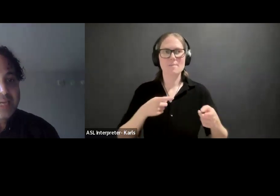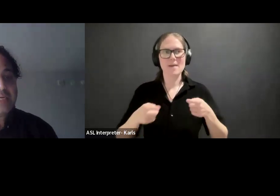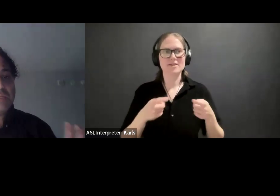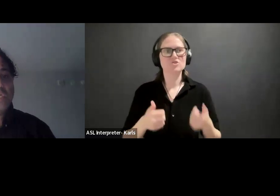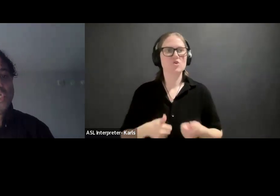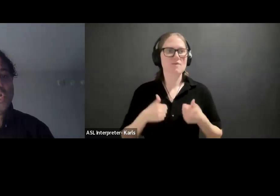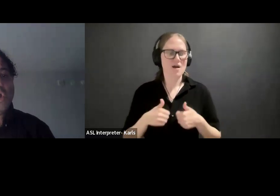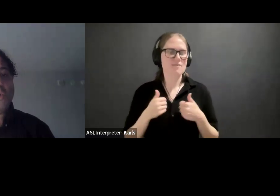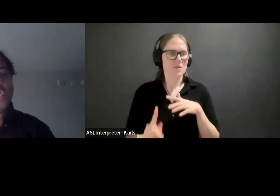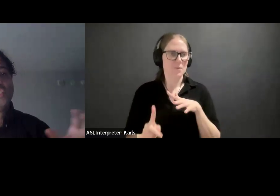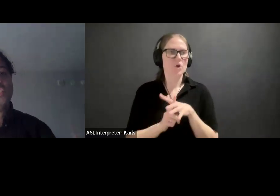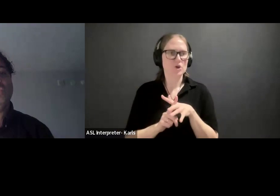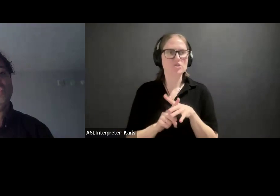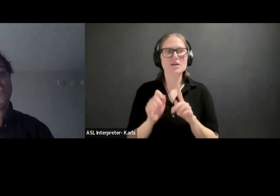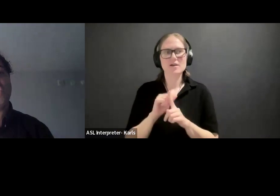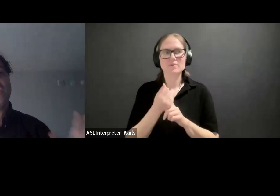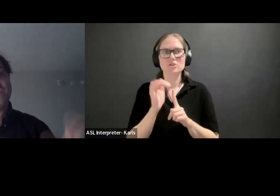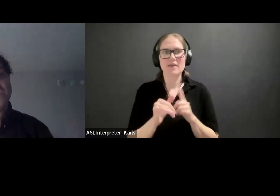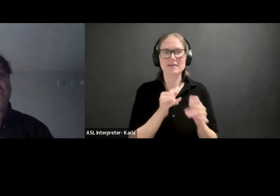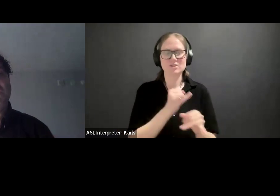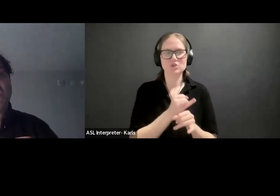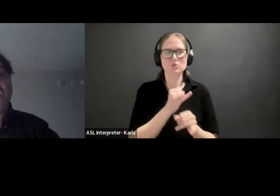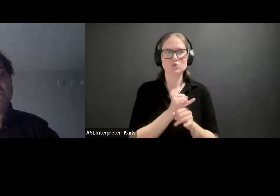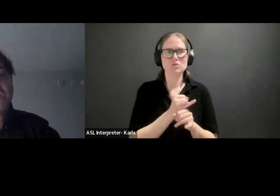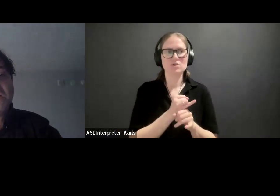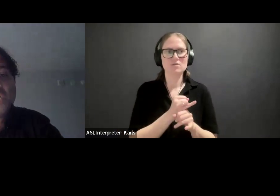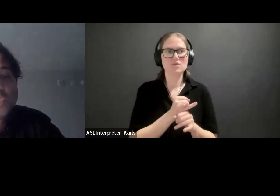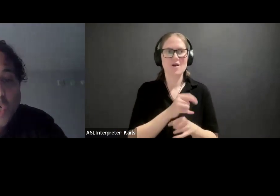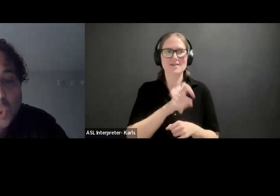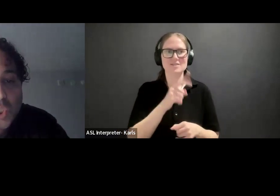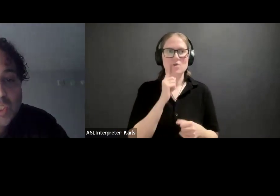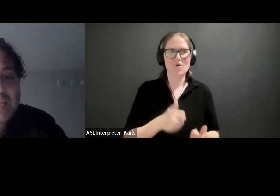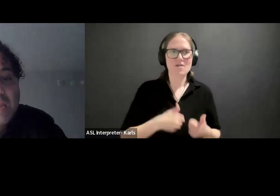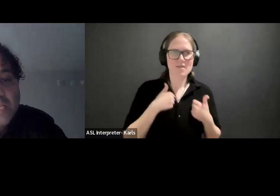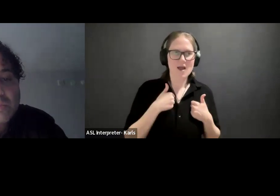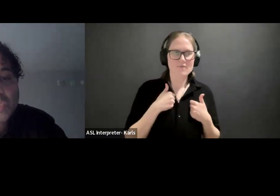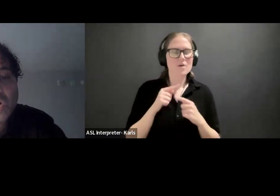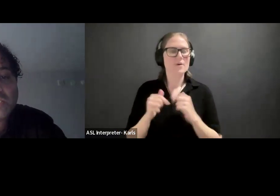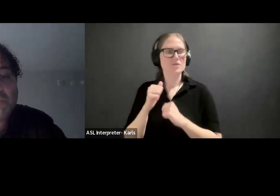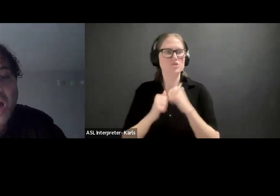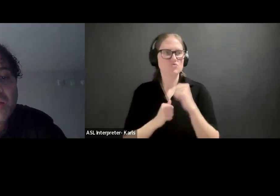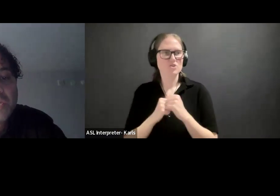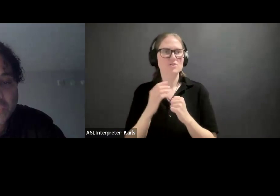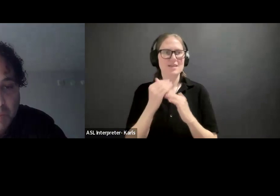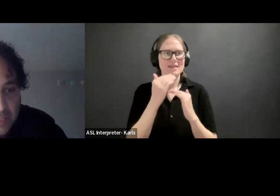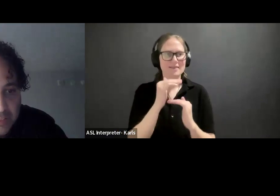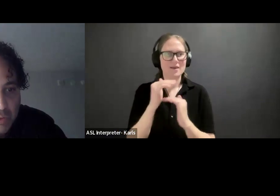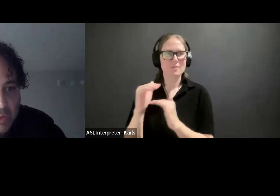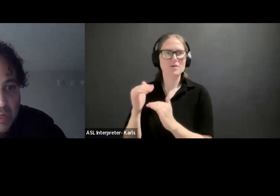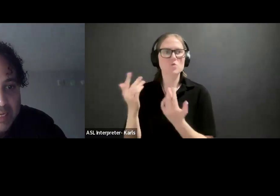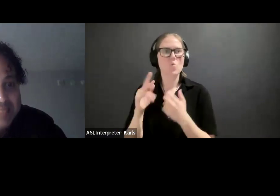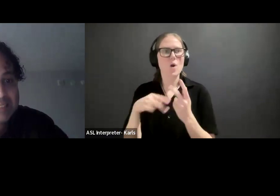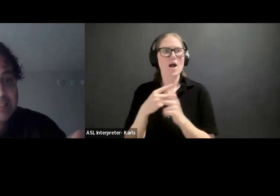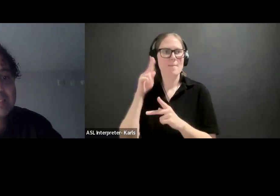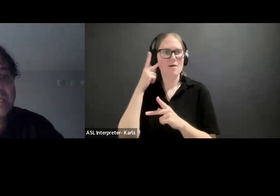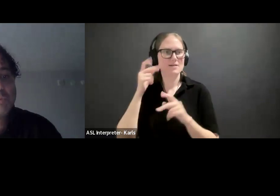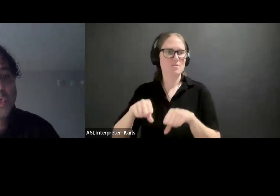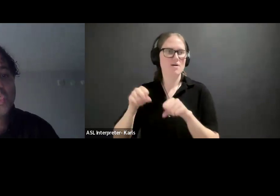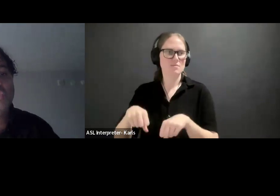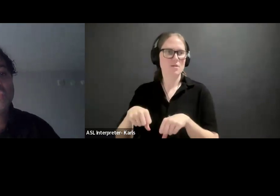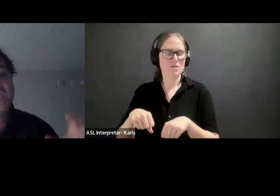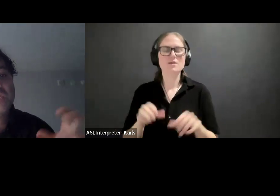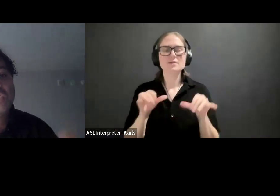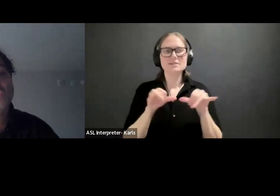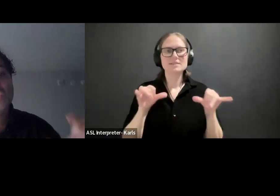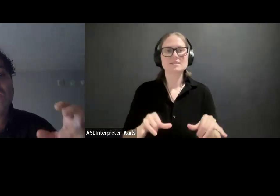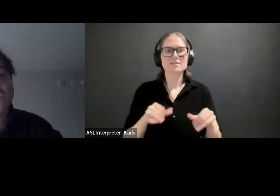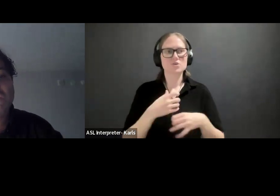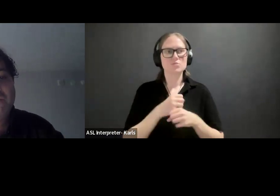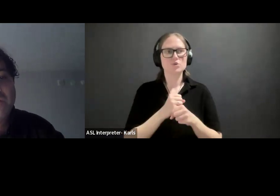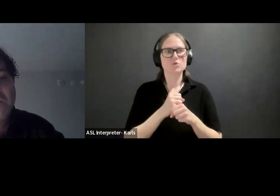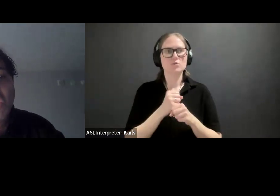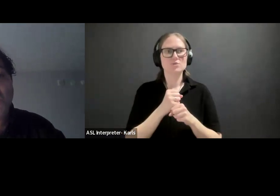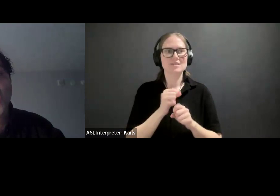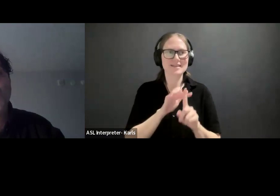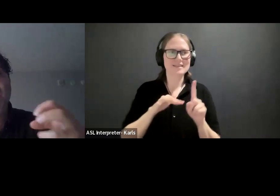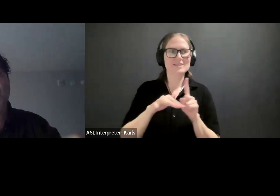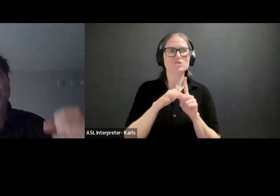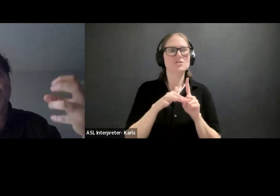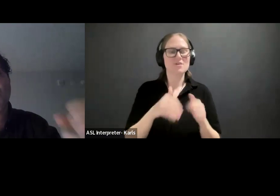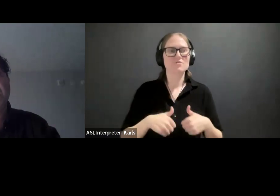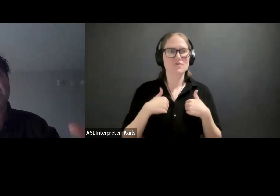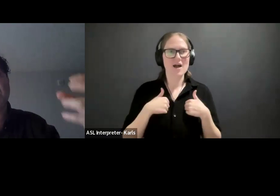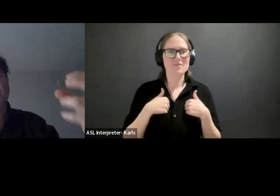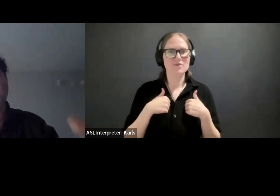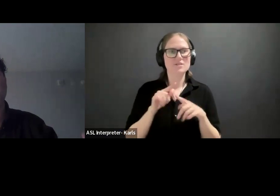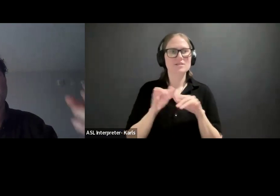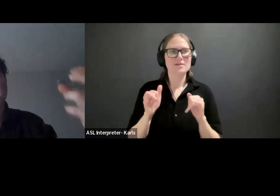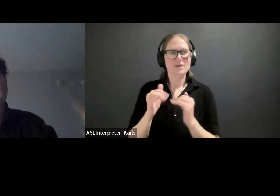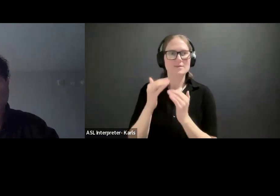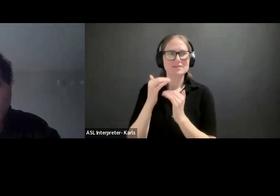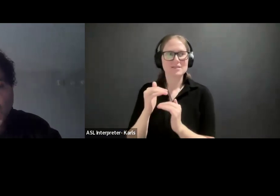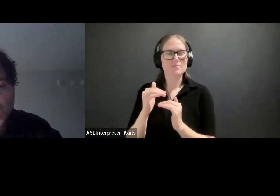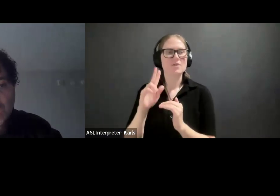A condition where institutions are necessary for life, but it structures unlimits what kinds of politics are possible. These systems produce the conditions of survival while narrowing the horizon of political imagination.